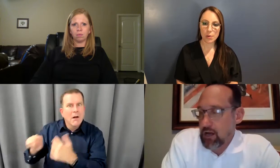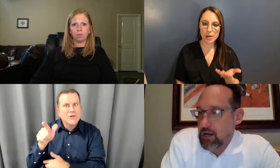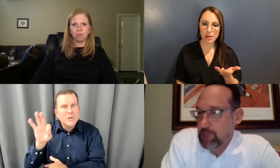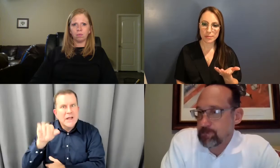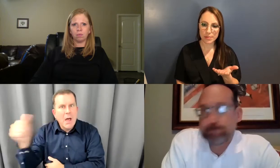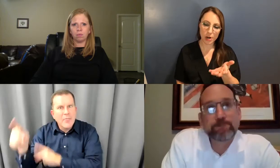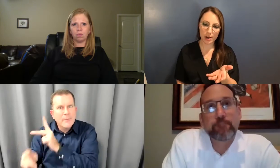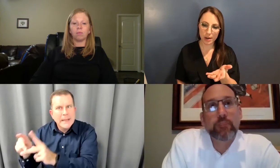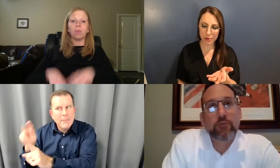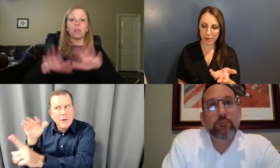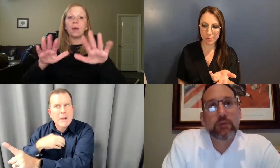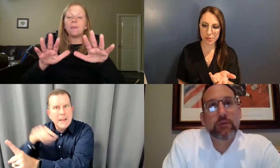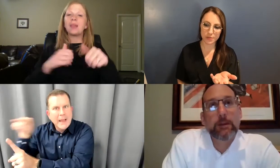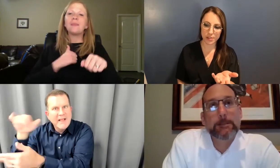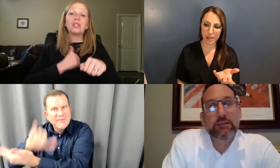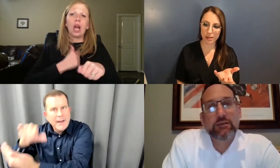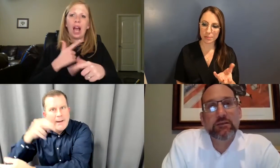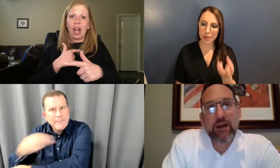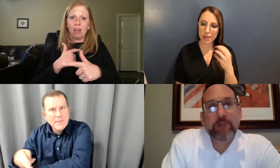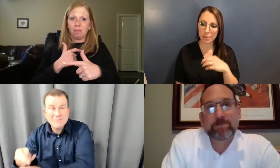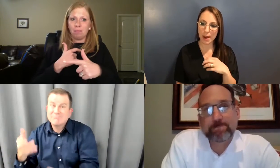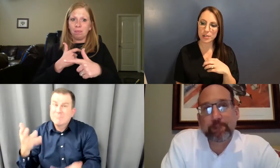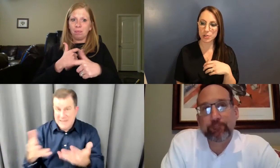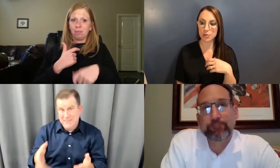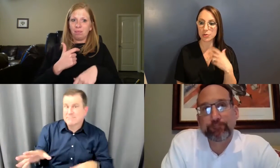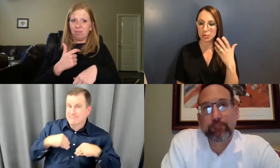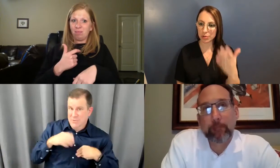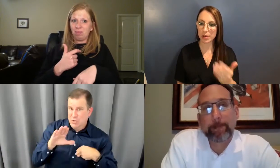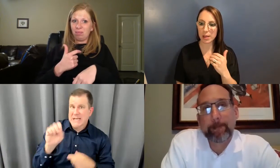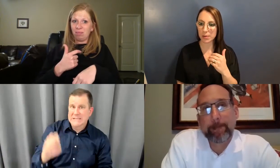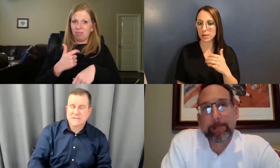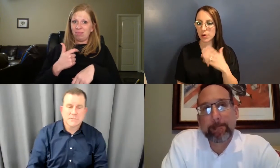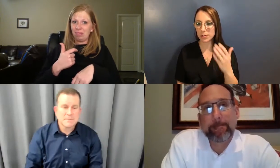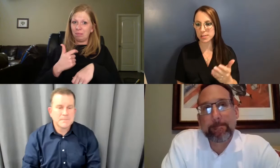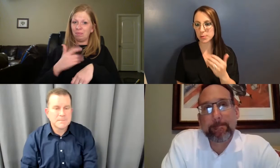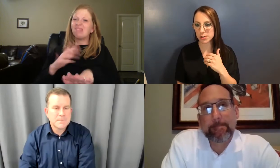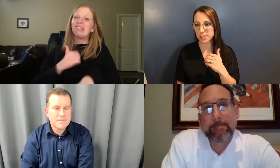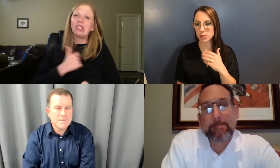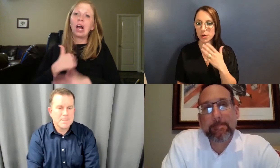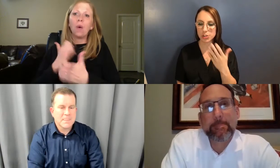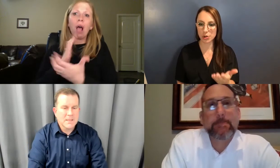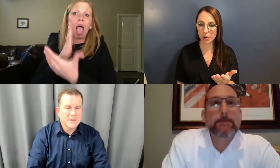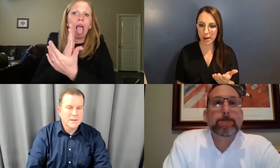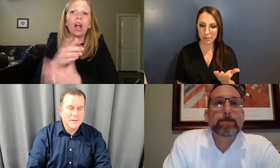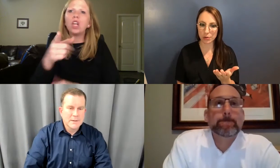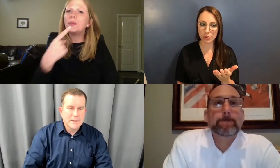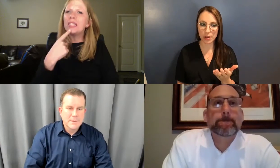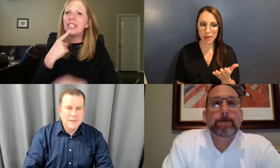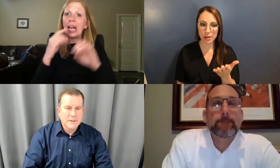I wanna, sorry, I wanna interrupt just for a second- Yeah. - Going back to you came in, whether it's an emergence situation or what have you,